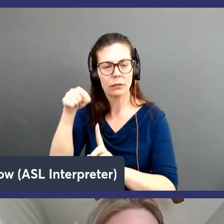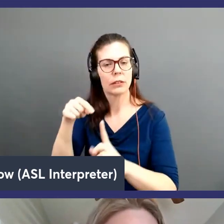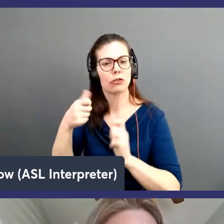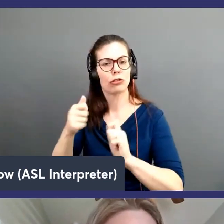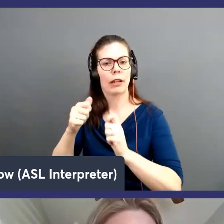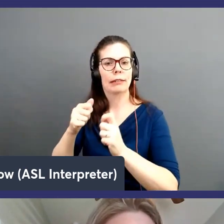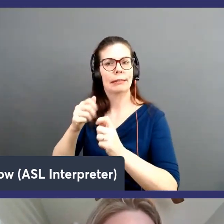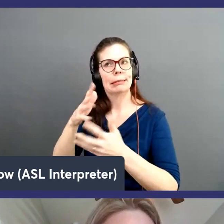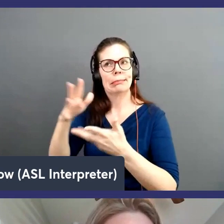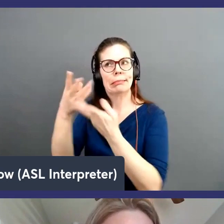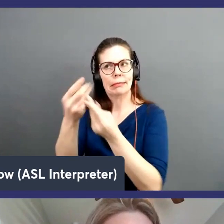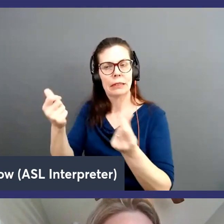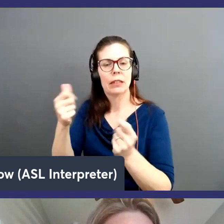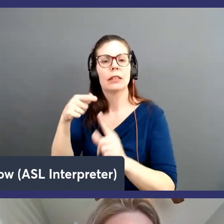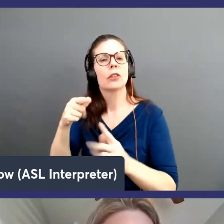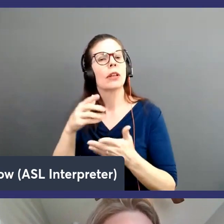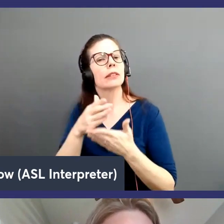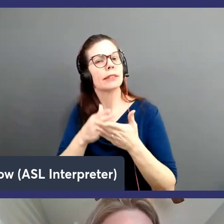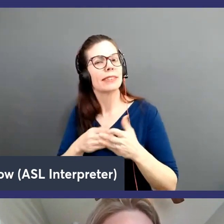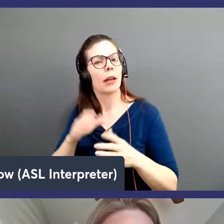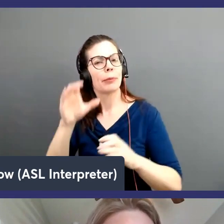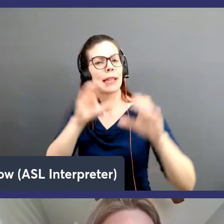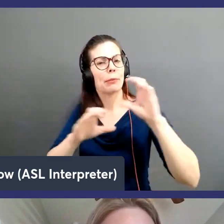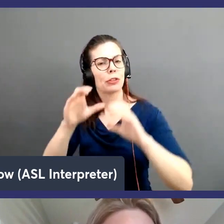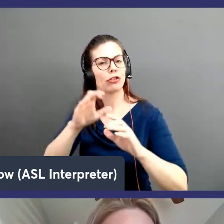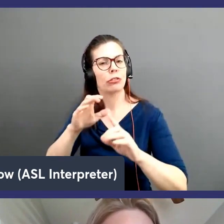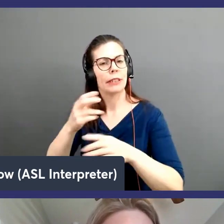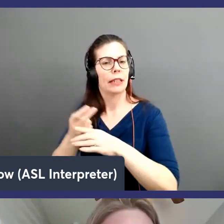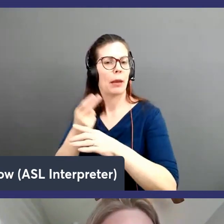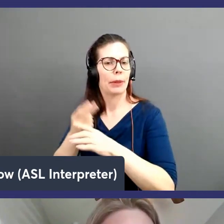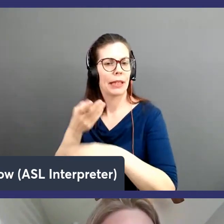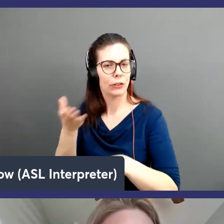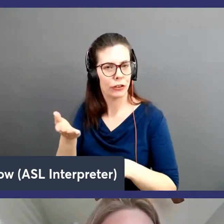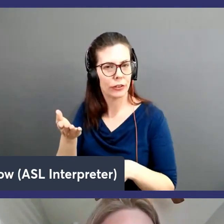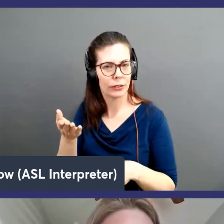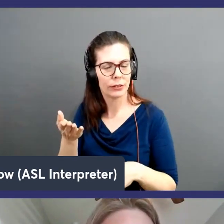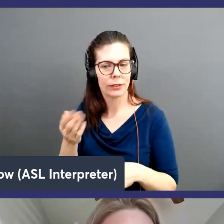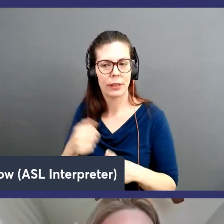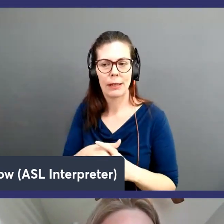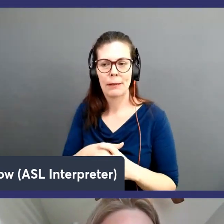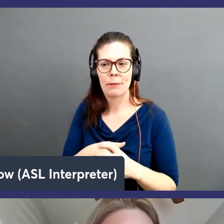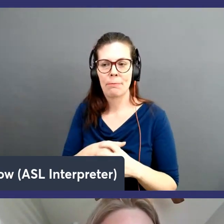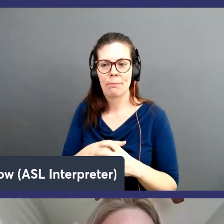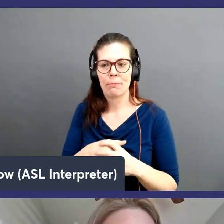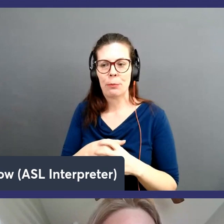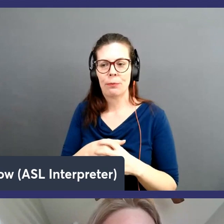of quantum chemistry applications. And the other one that quantum computing